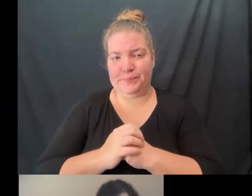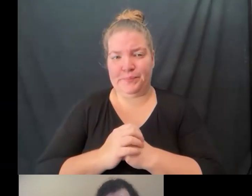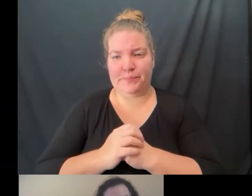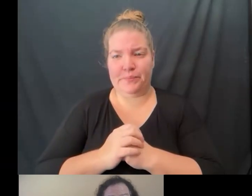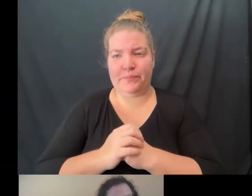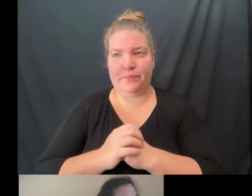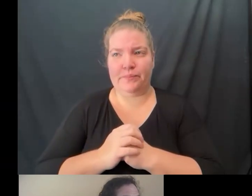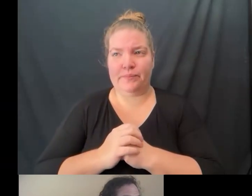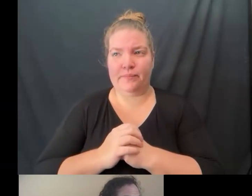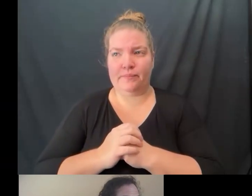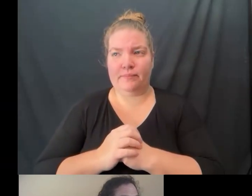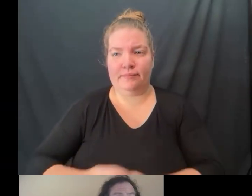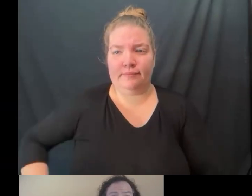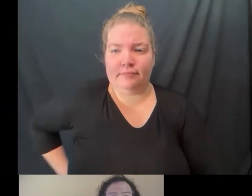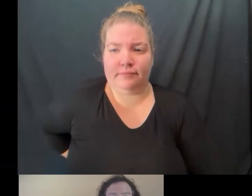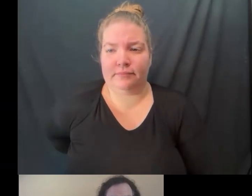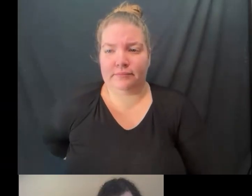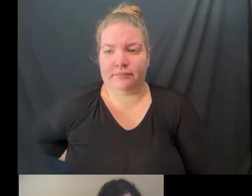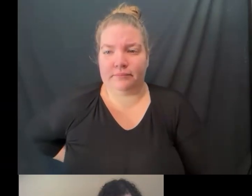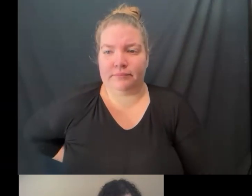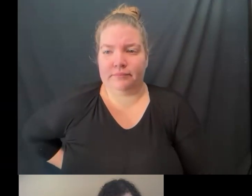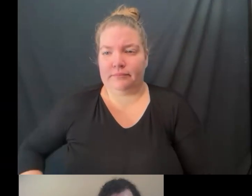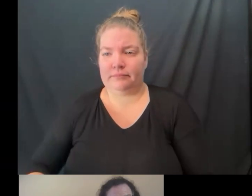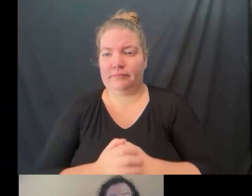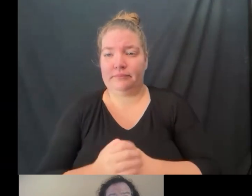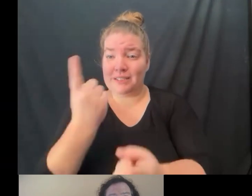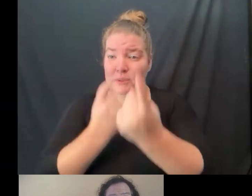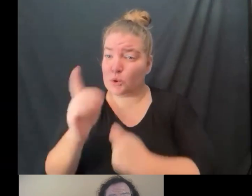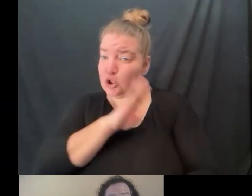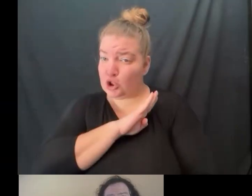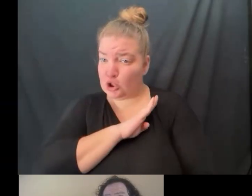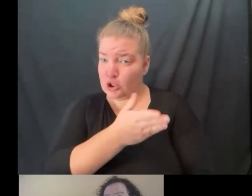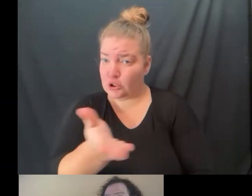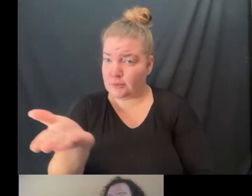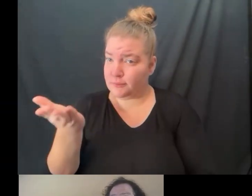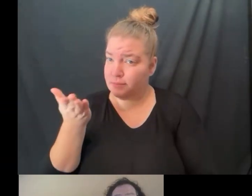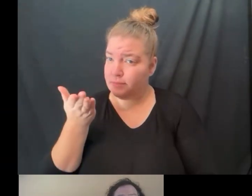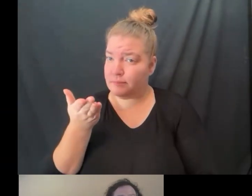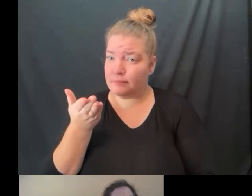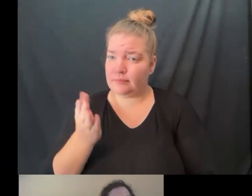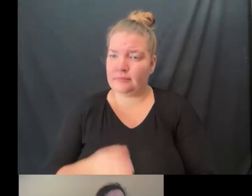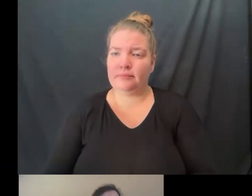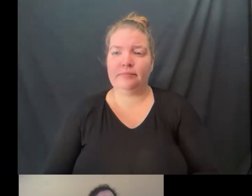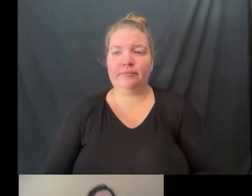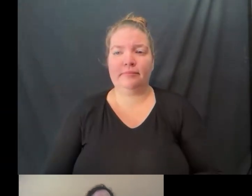going to do is, I'm just going to jump to take some questions.